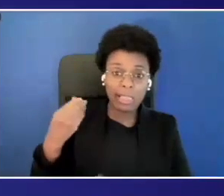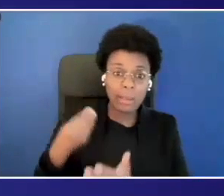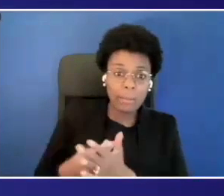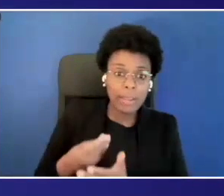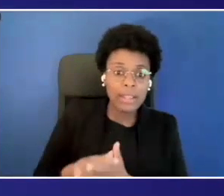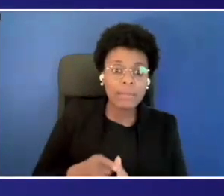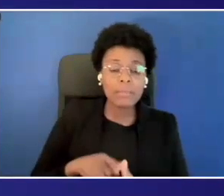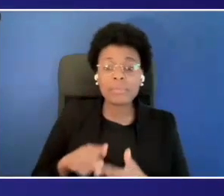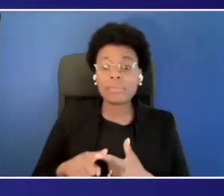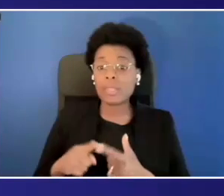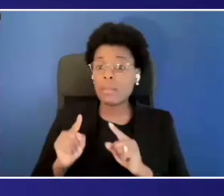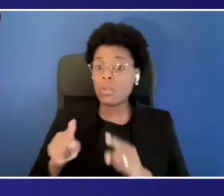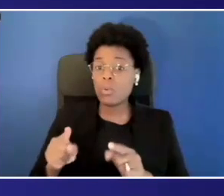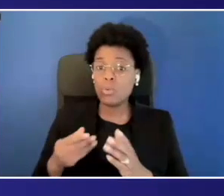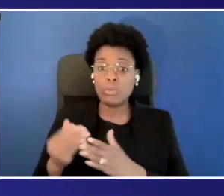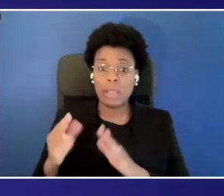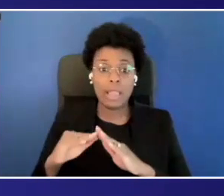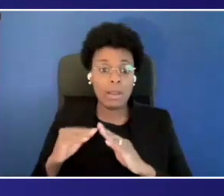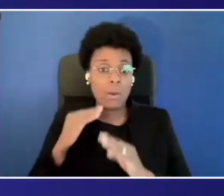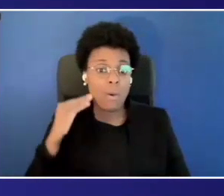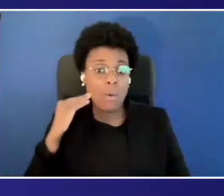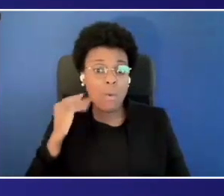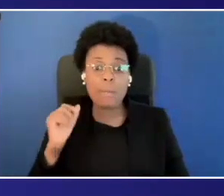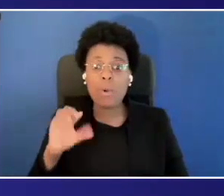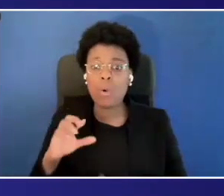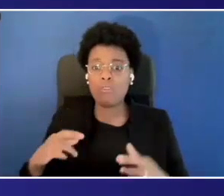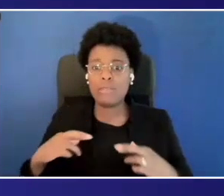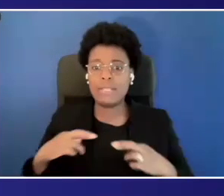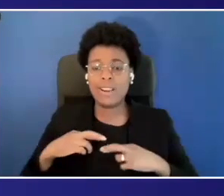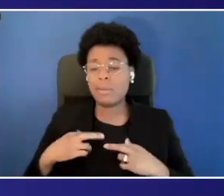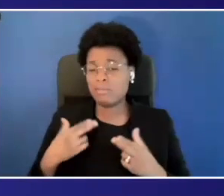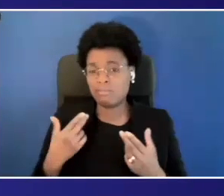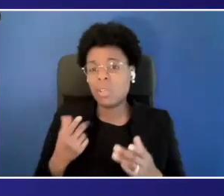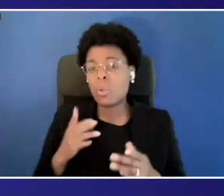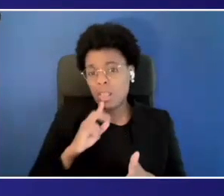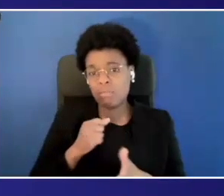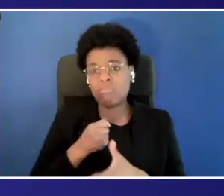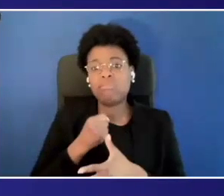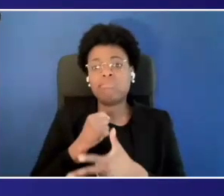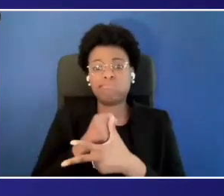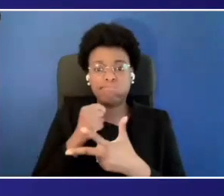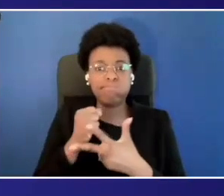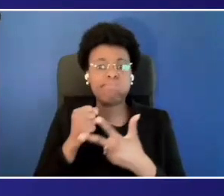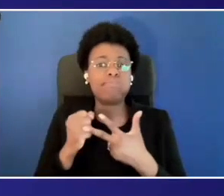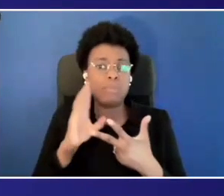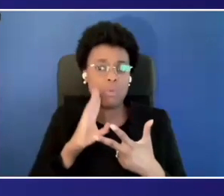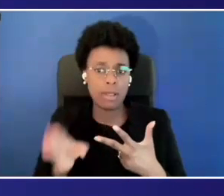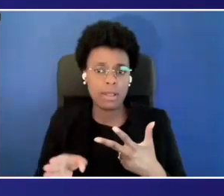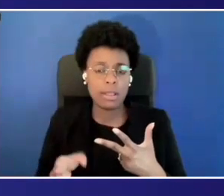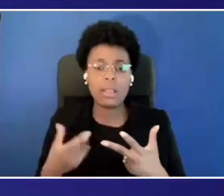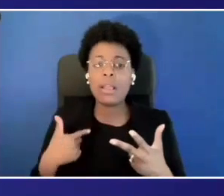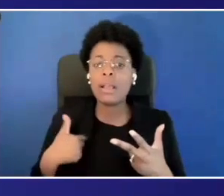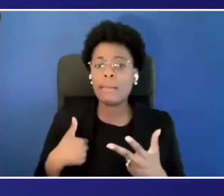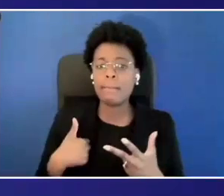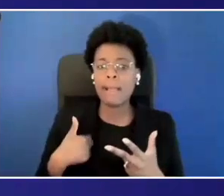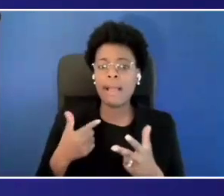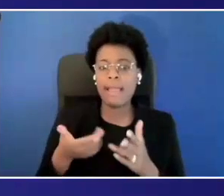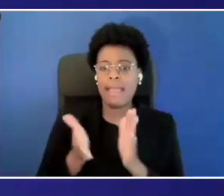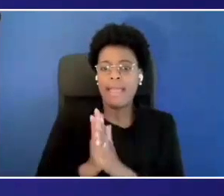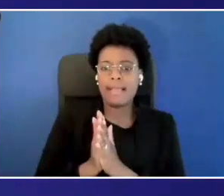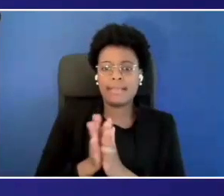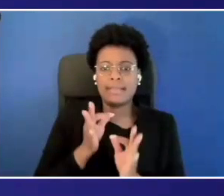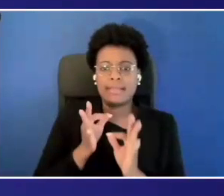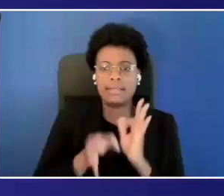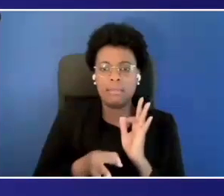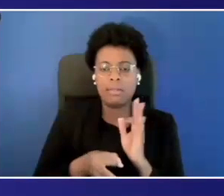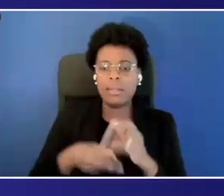20 seconds. Likely all of those things will be affected. What I'm asking is simple. Keep the promise that you made to me and others like me.